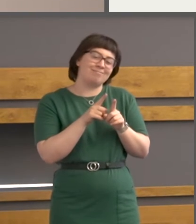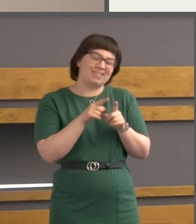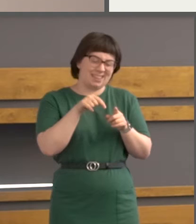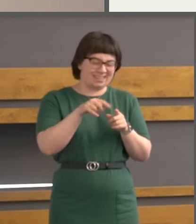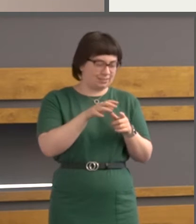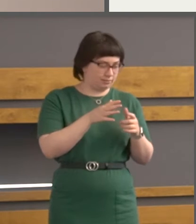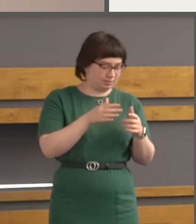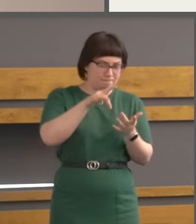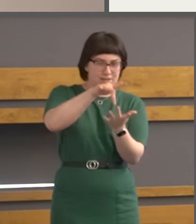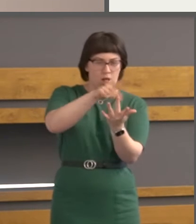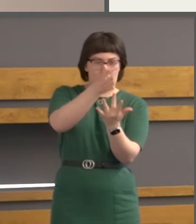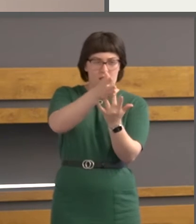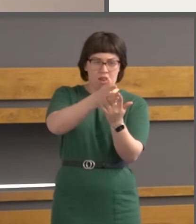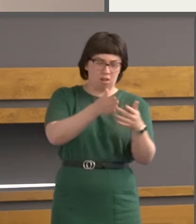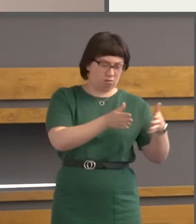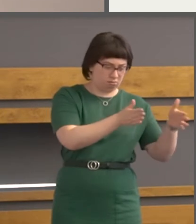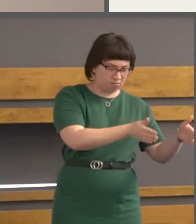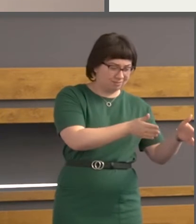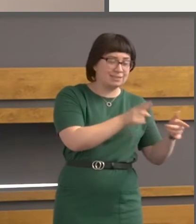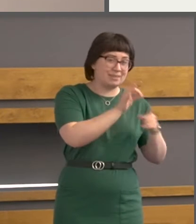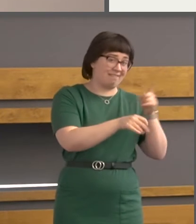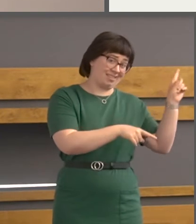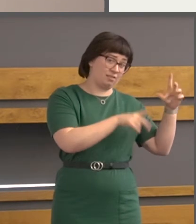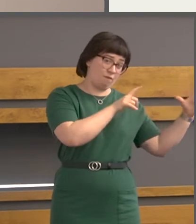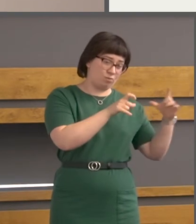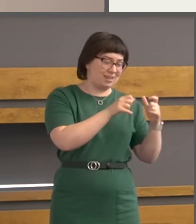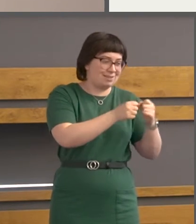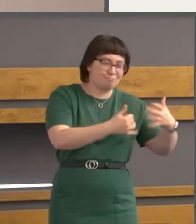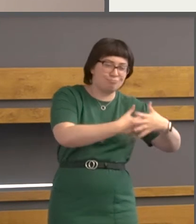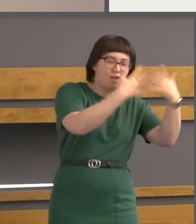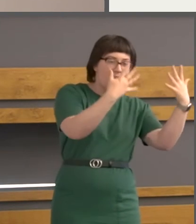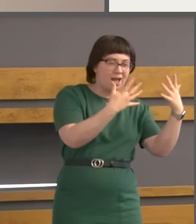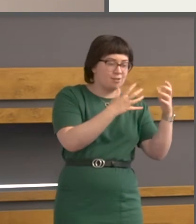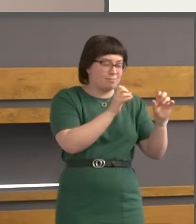between being, as particularly this one, like being a kind of bright, weird fuchsia pink.